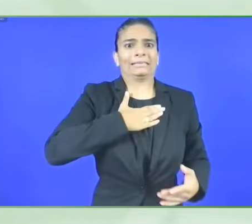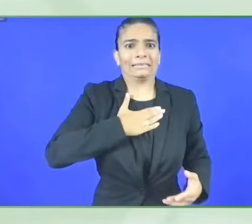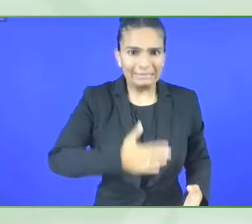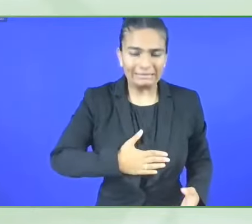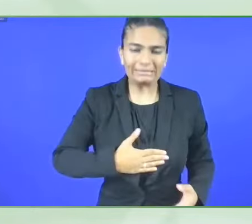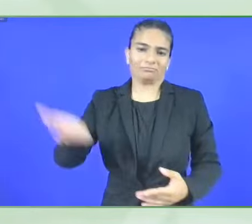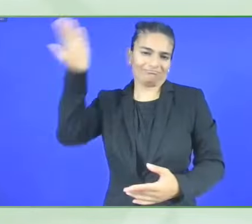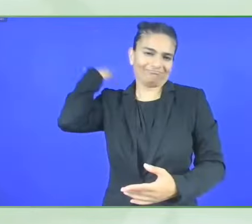Design.